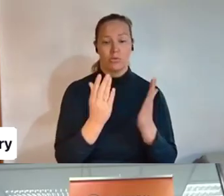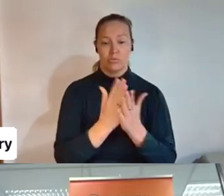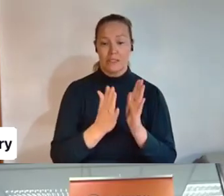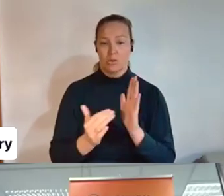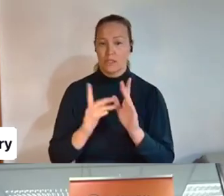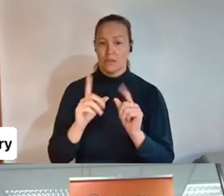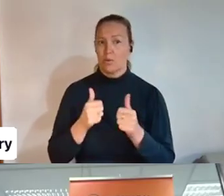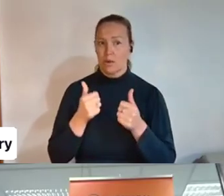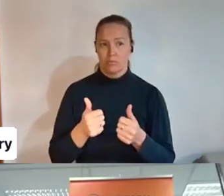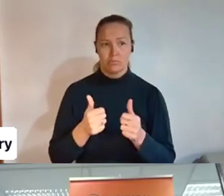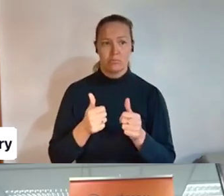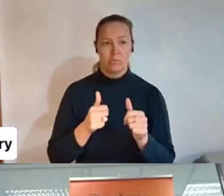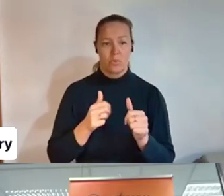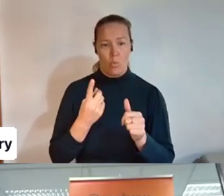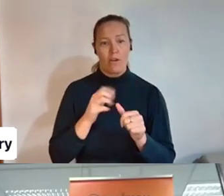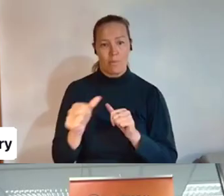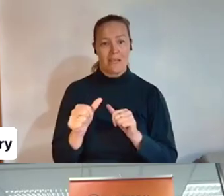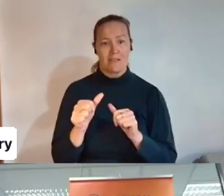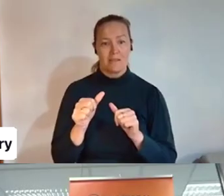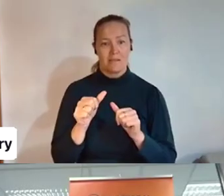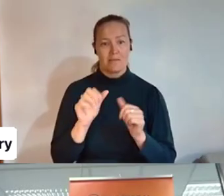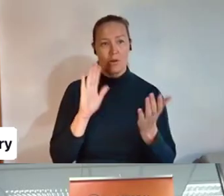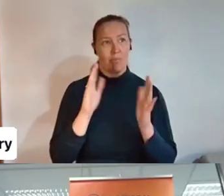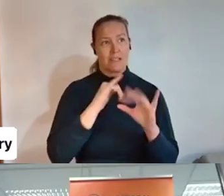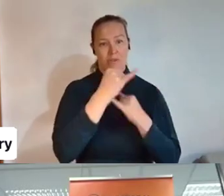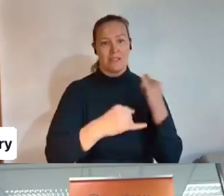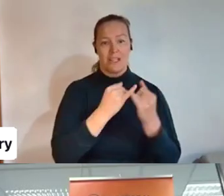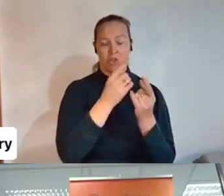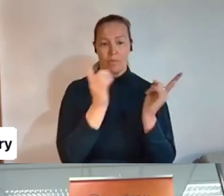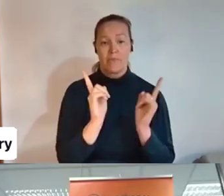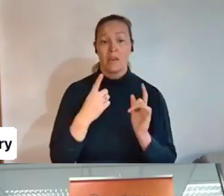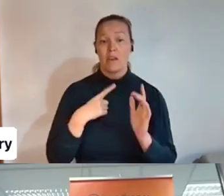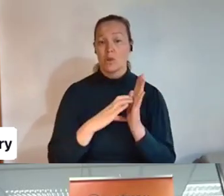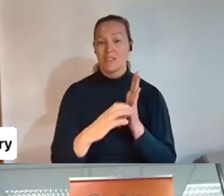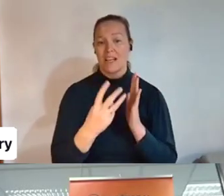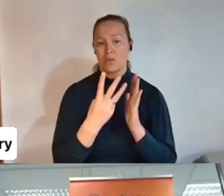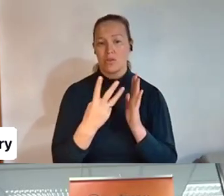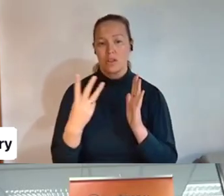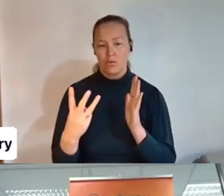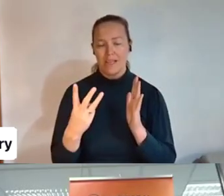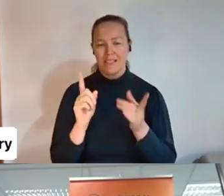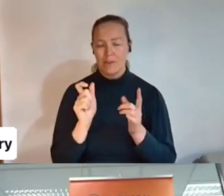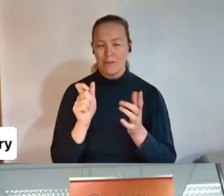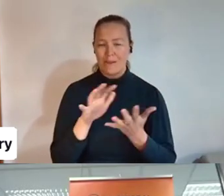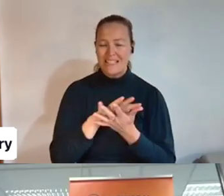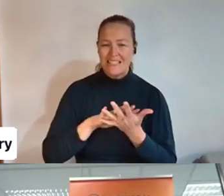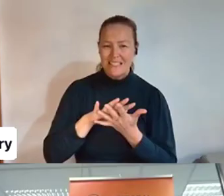What we saw is that because article 33 is quite ambiguous in its language to account for different